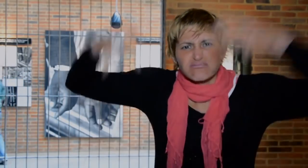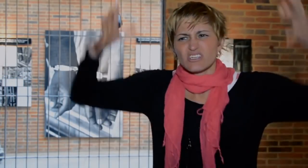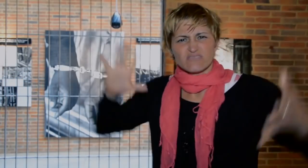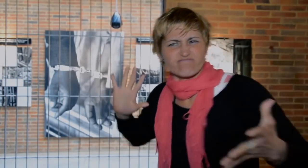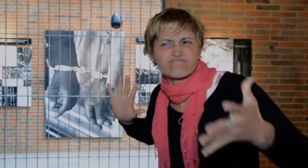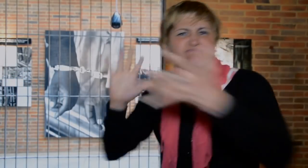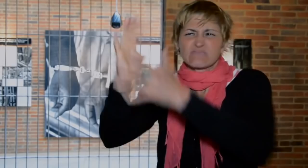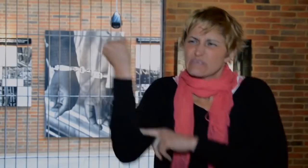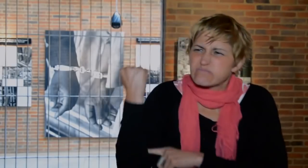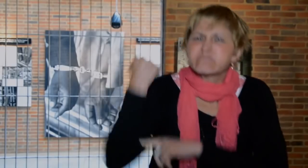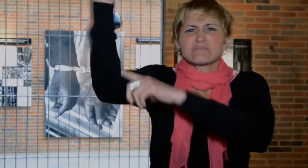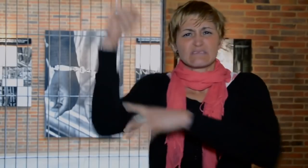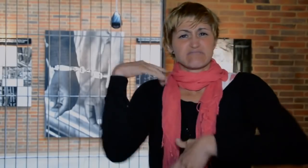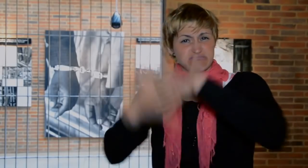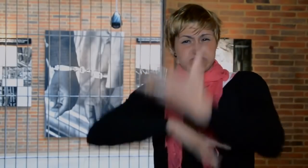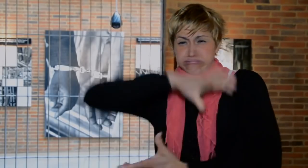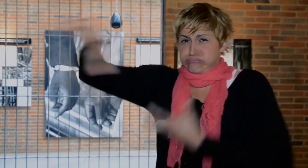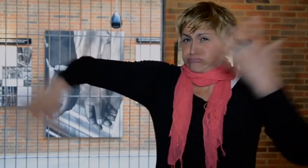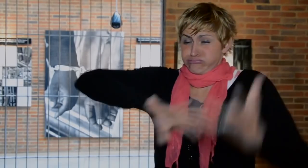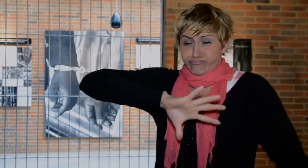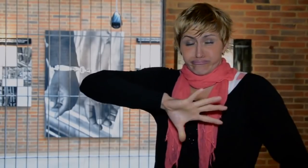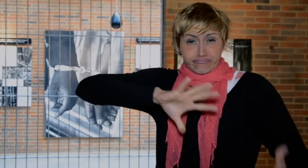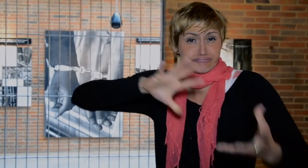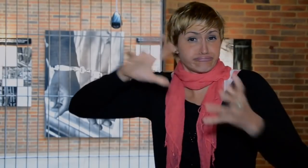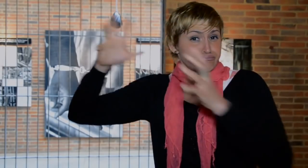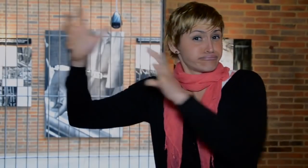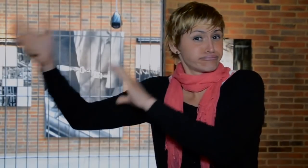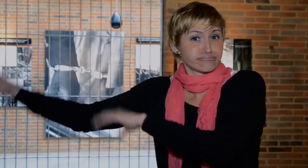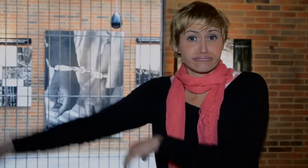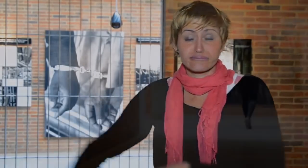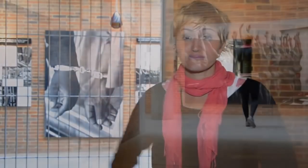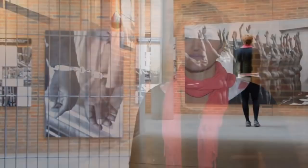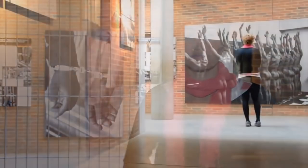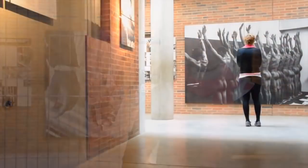approach to protest apartheid. Violence ensued, with bombings, guns, riots and many more.